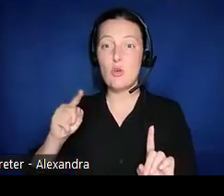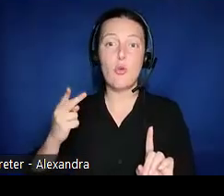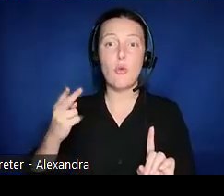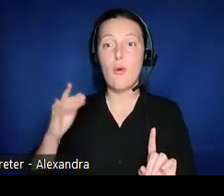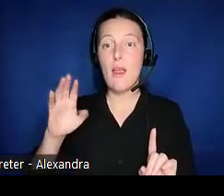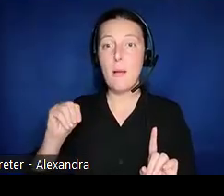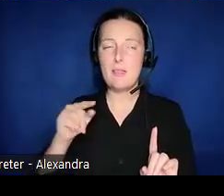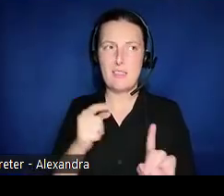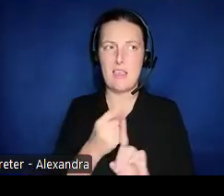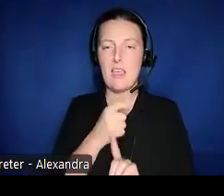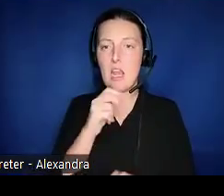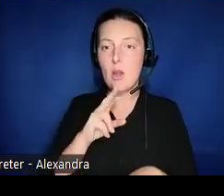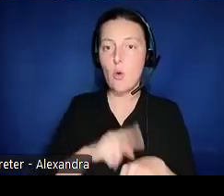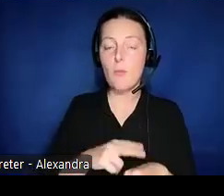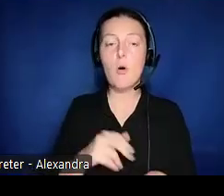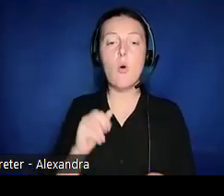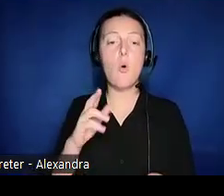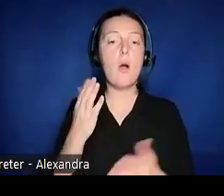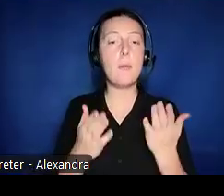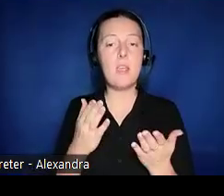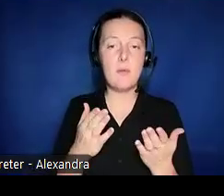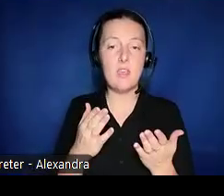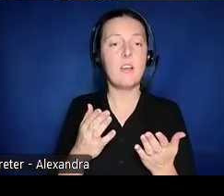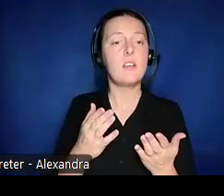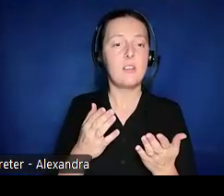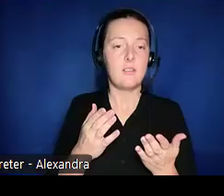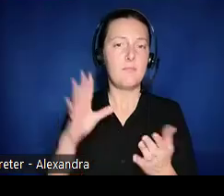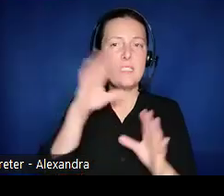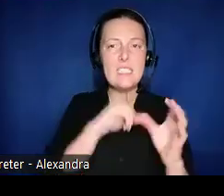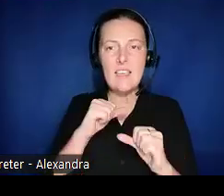observations or uh maybe you wish that it had been longitudinal but you know you didn't have enough